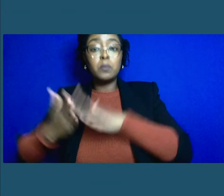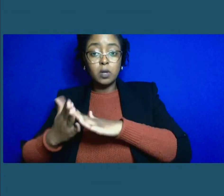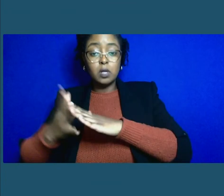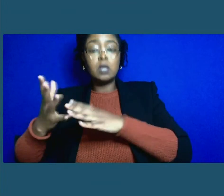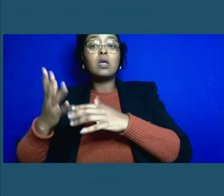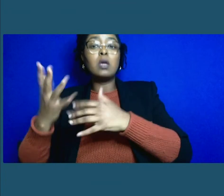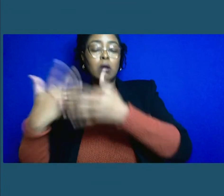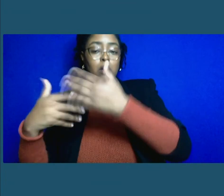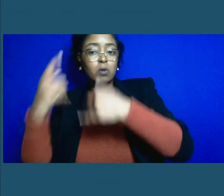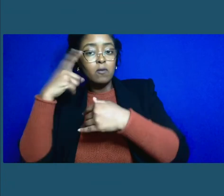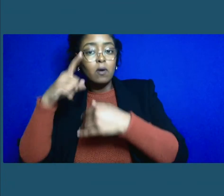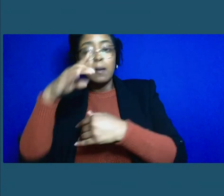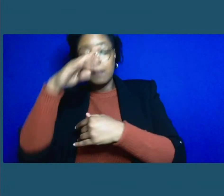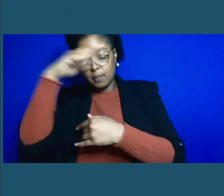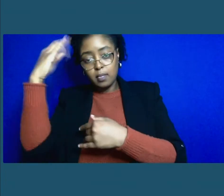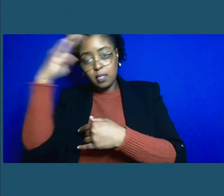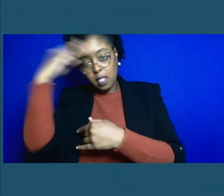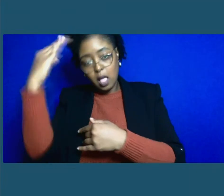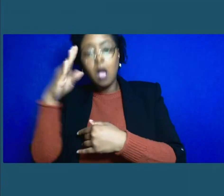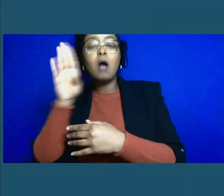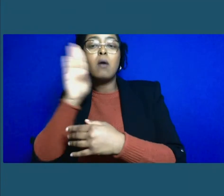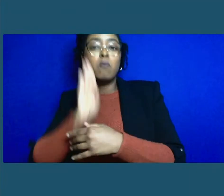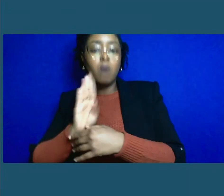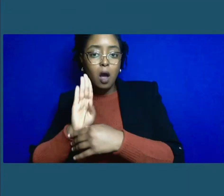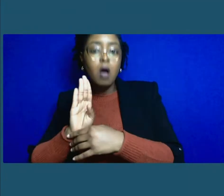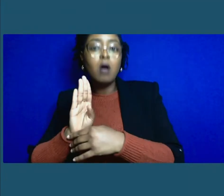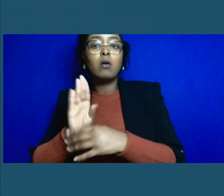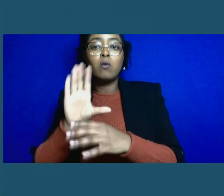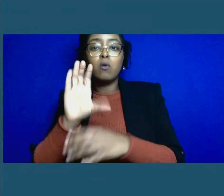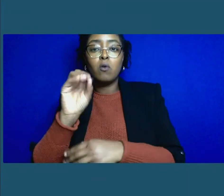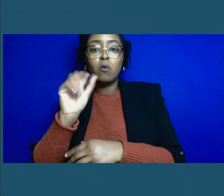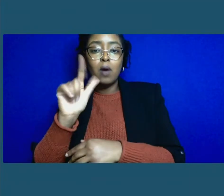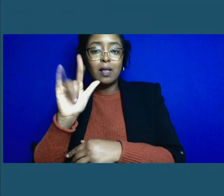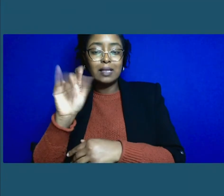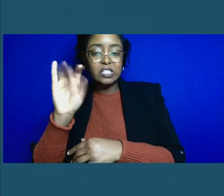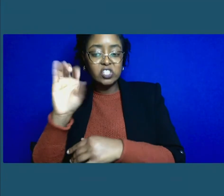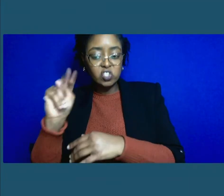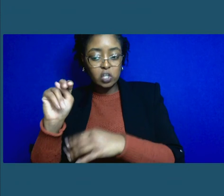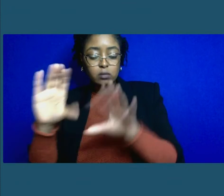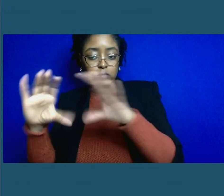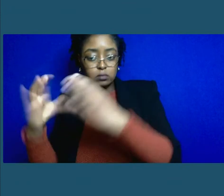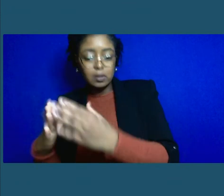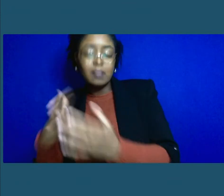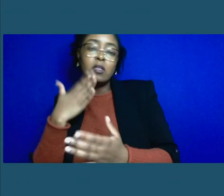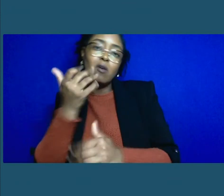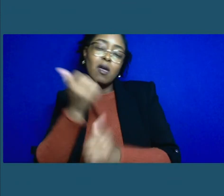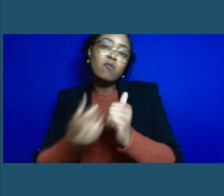again. I am the director of operations and community engagement for the Black and Brown Coalition for educational